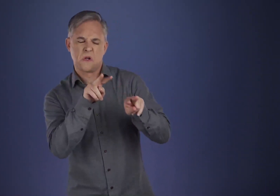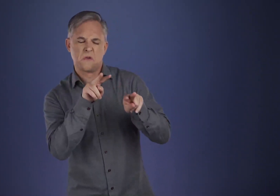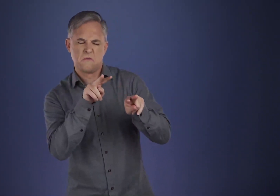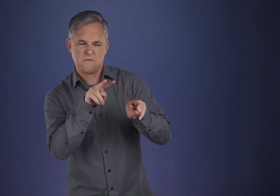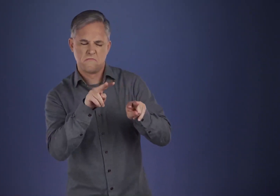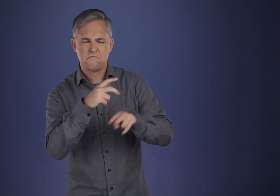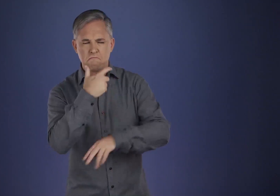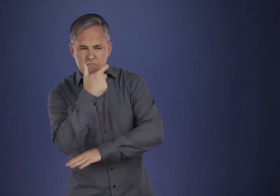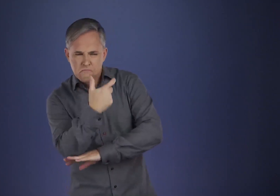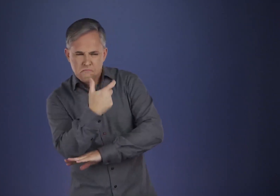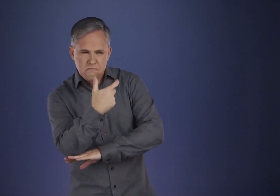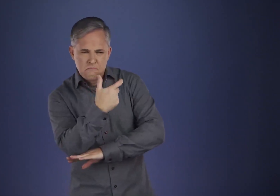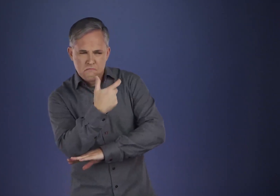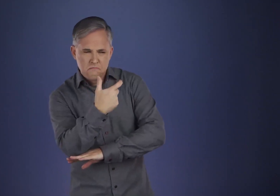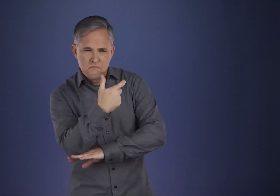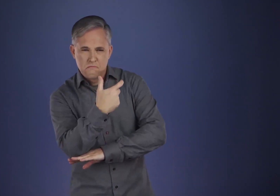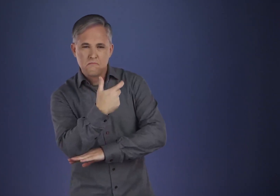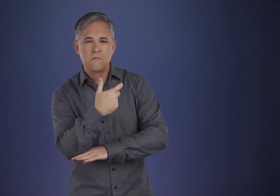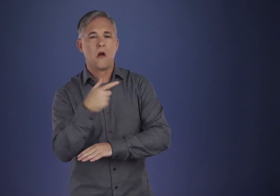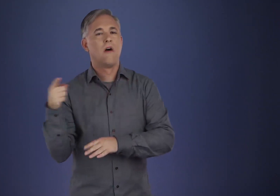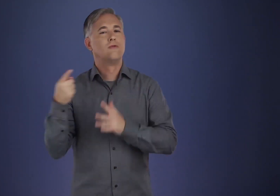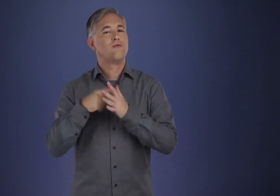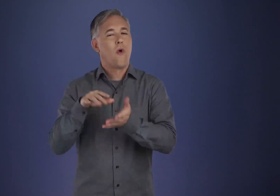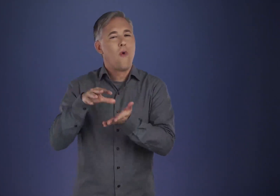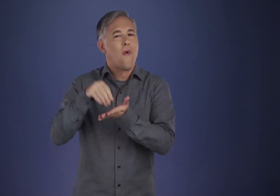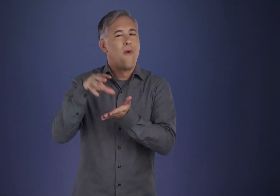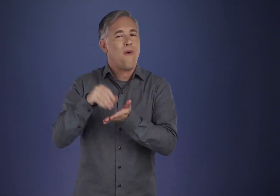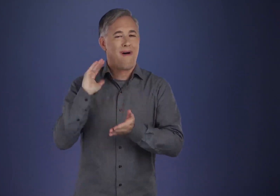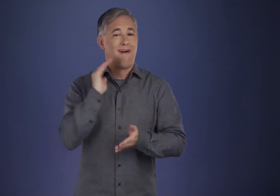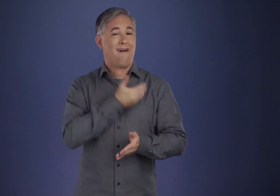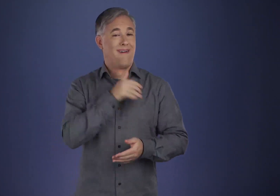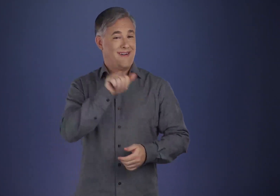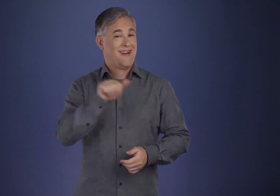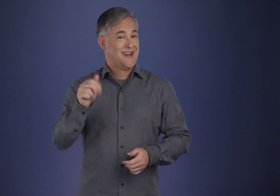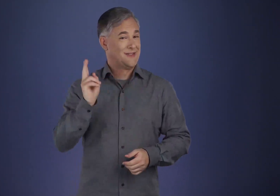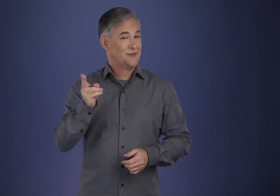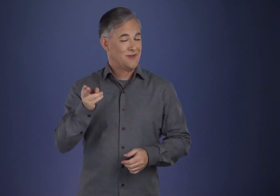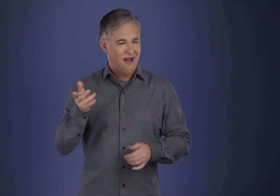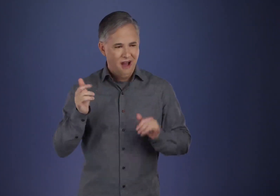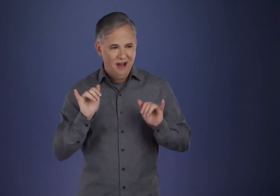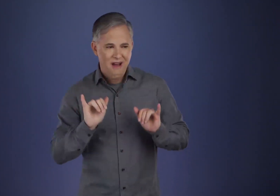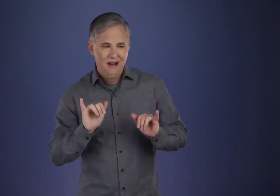Then they commence to watch us with speculative eyes, pick up a fragment of A.A. history,